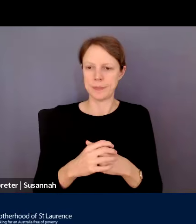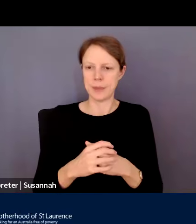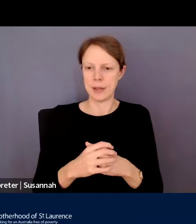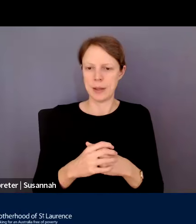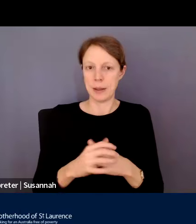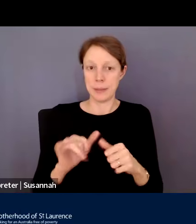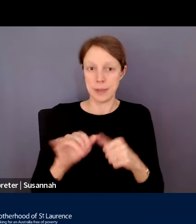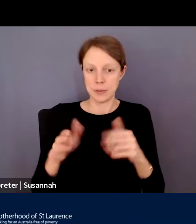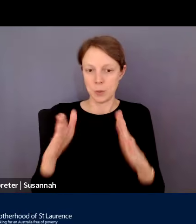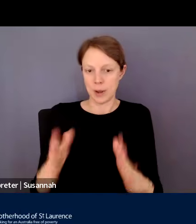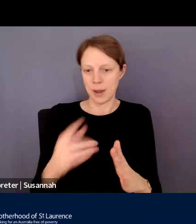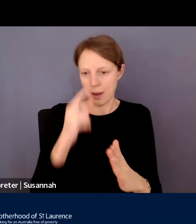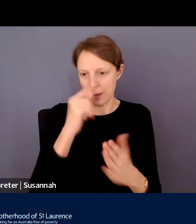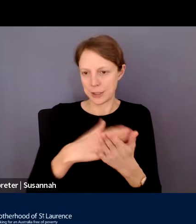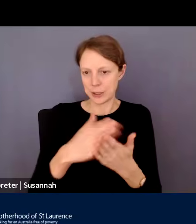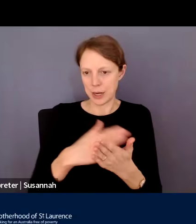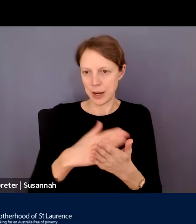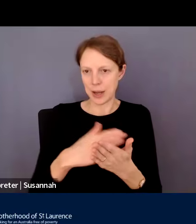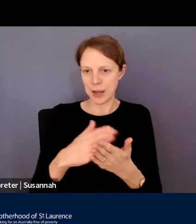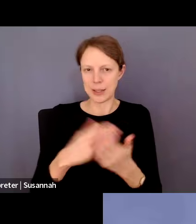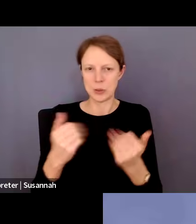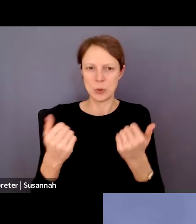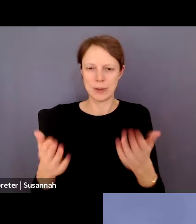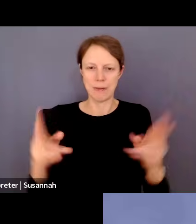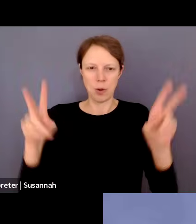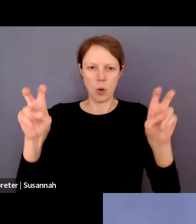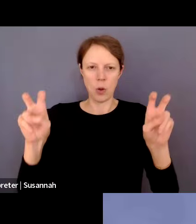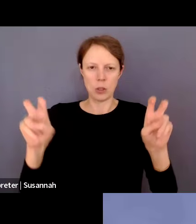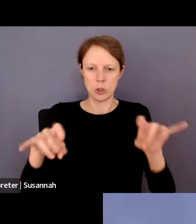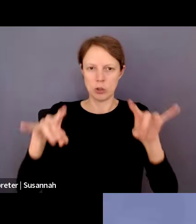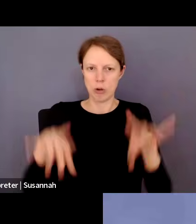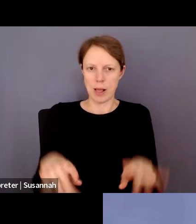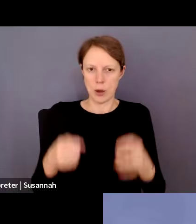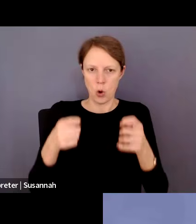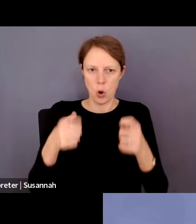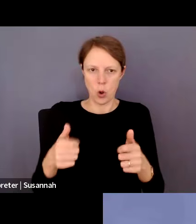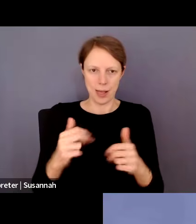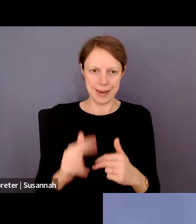that with you is the Australian Early Development Census results. So many of you will know the ADC,